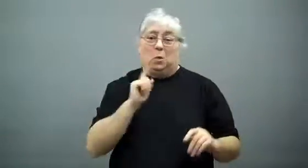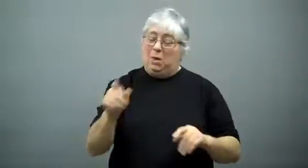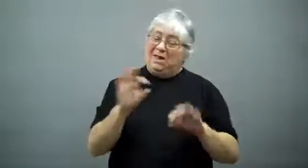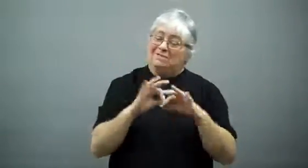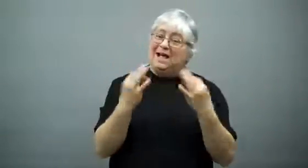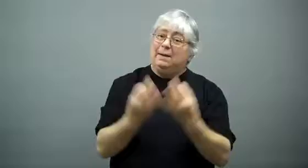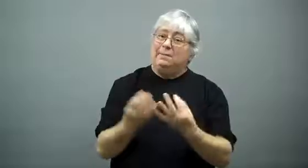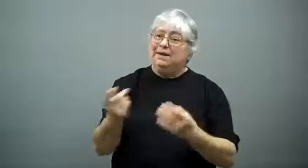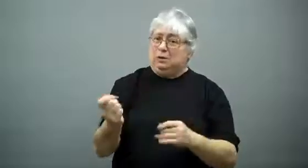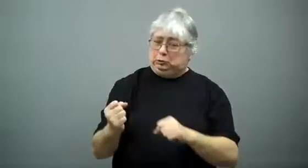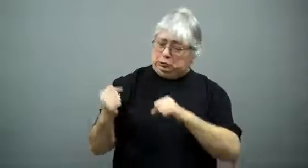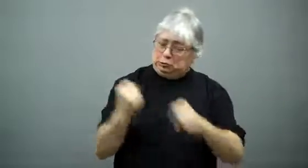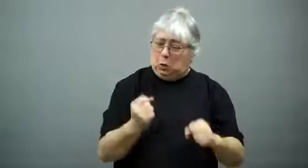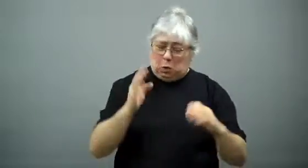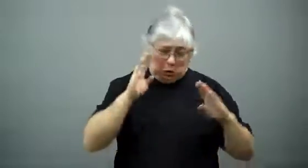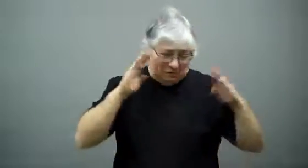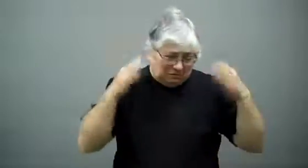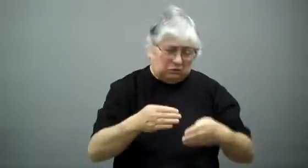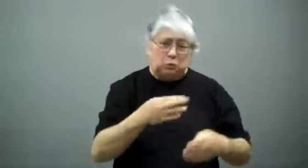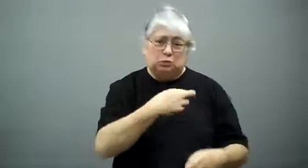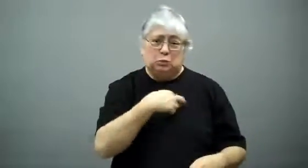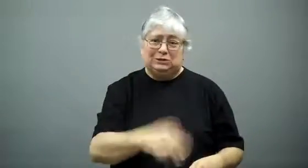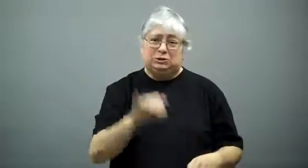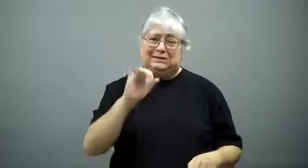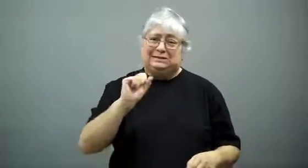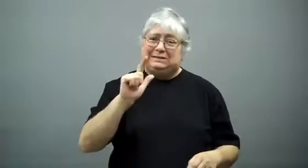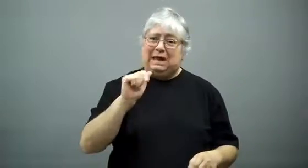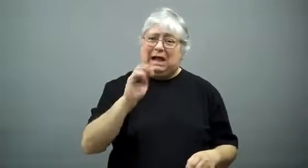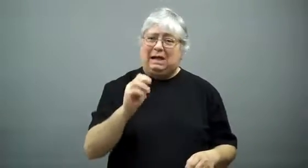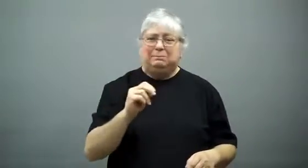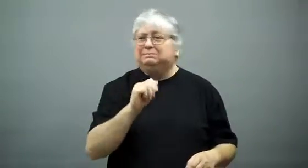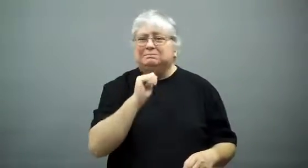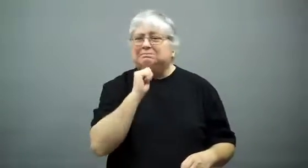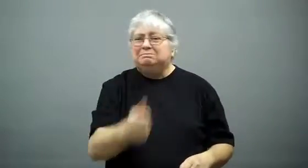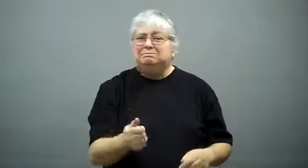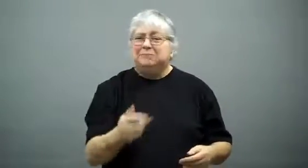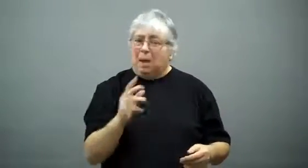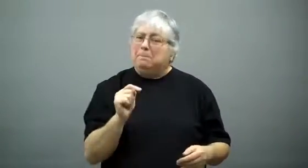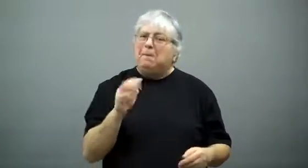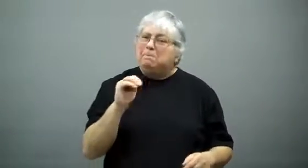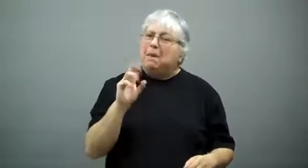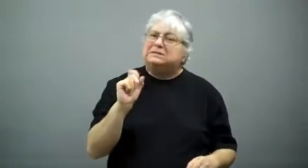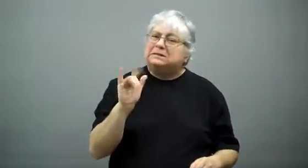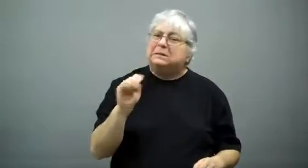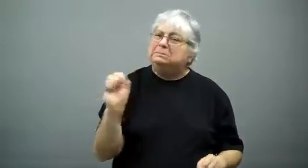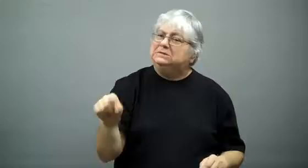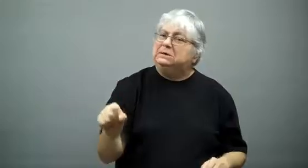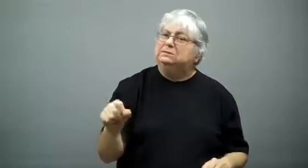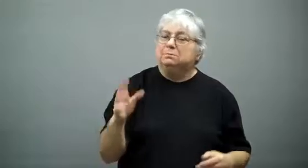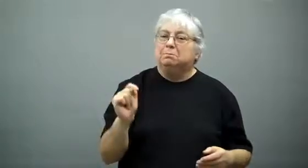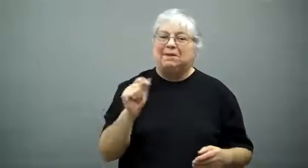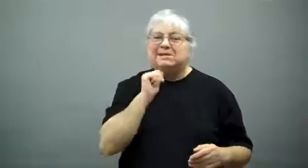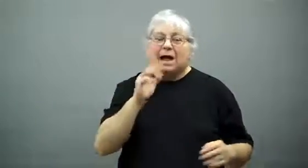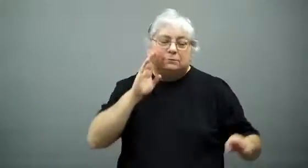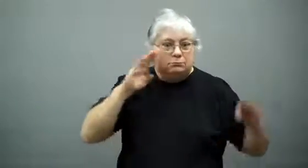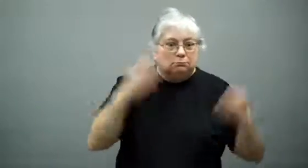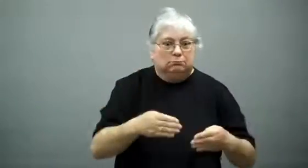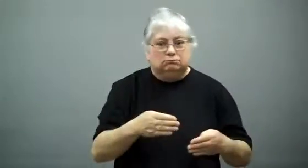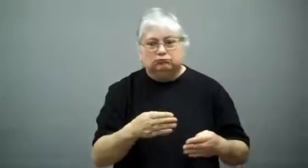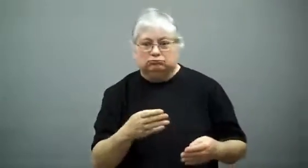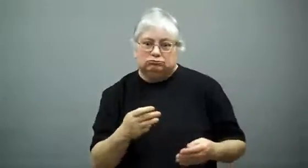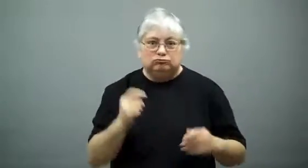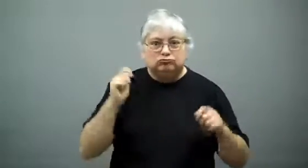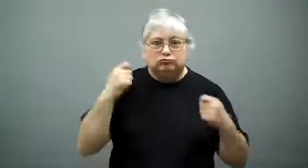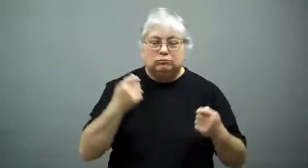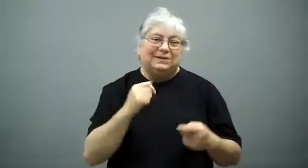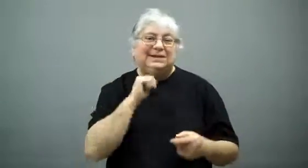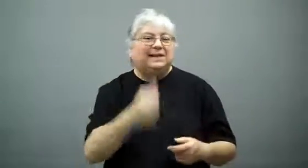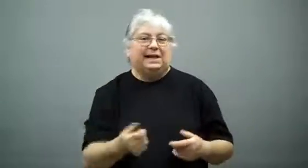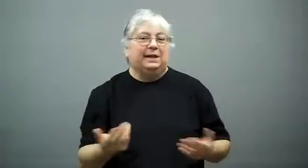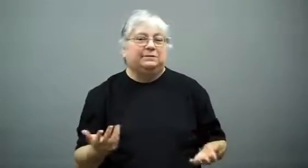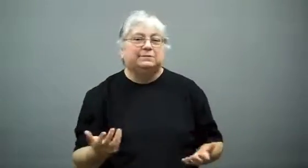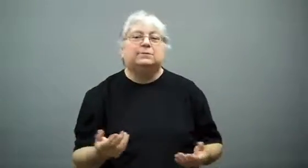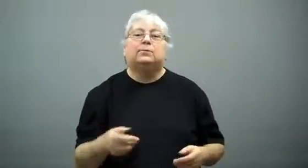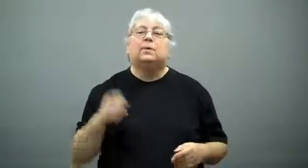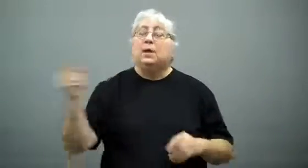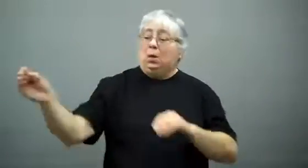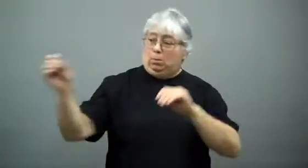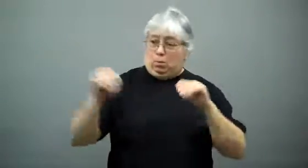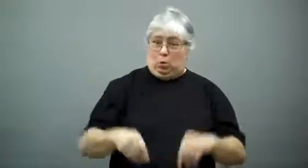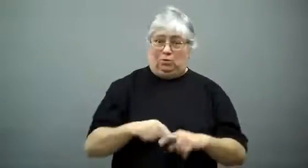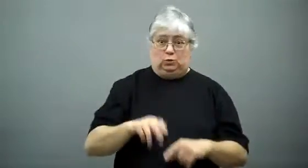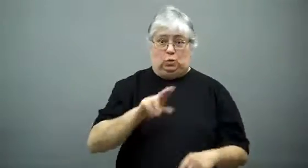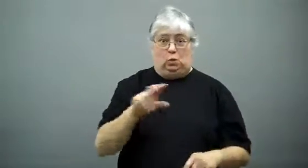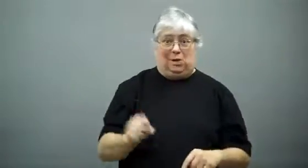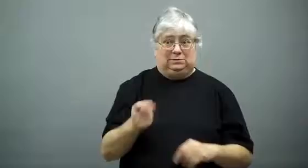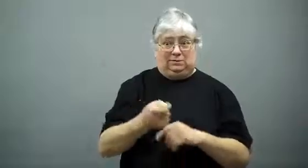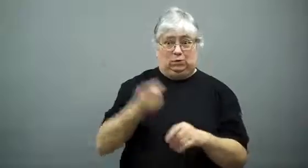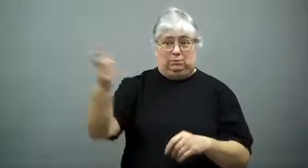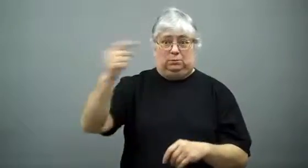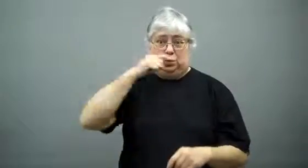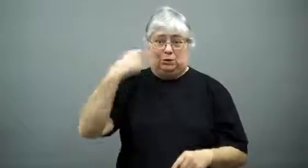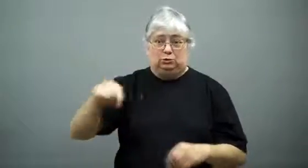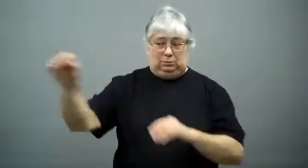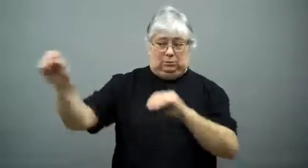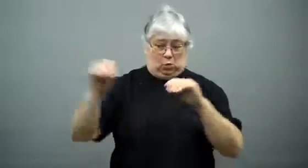The family members were Muslims, but weren't fanatical about Islam.